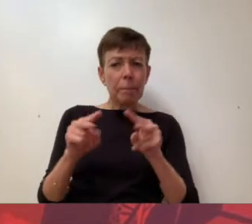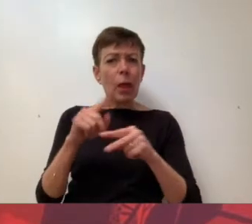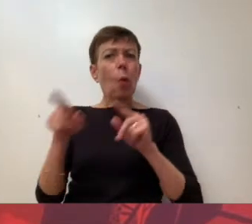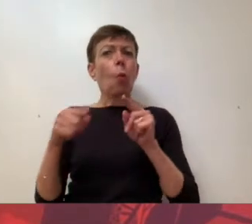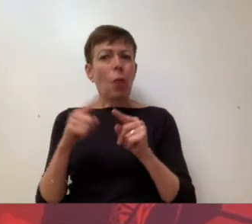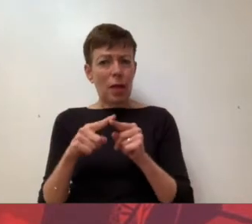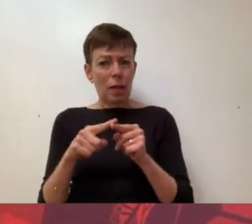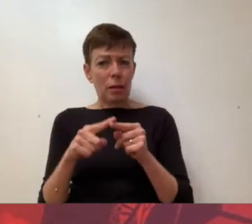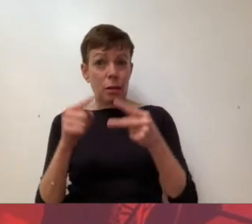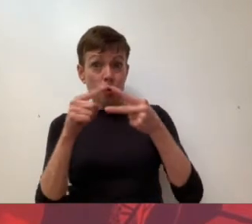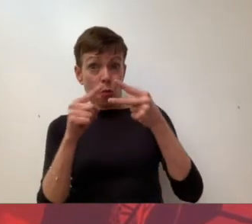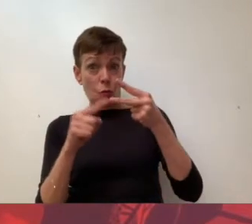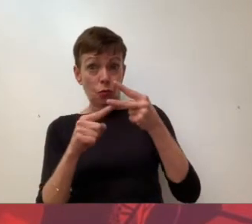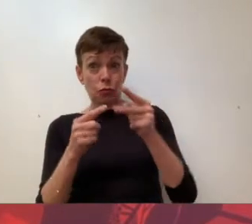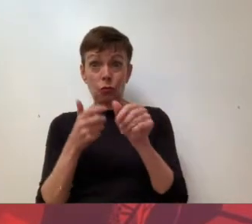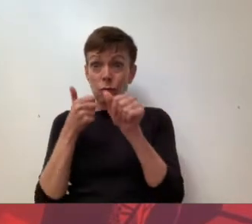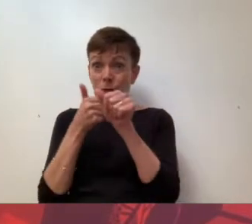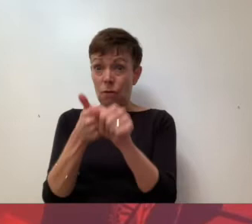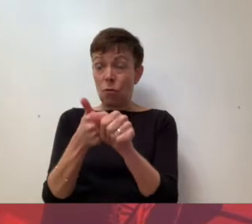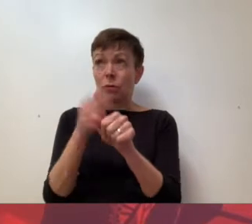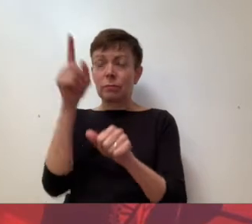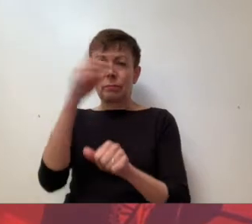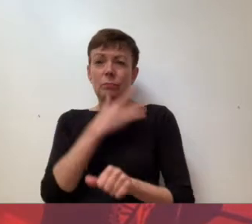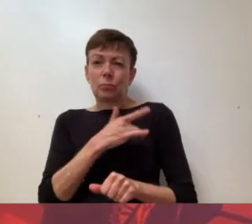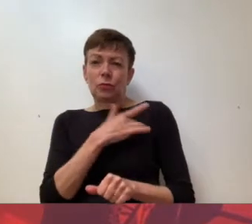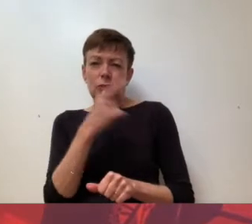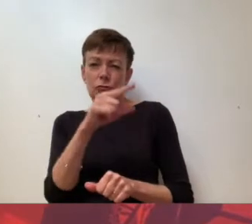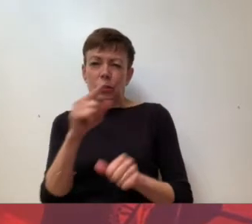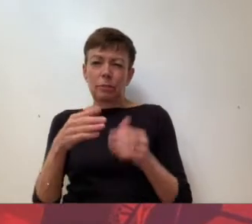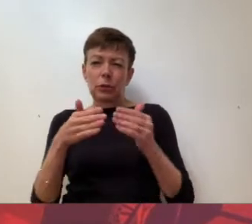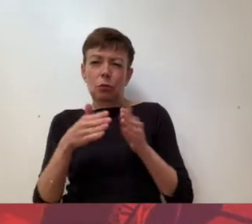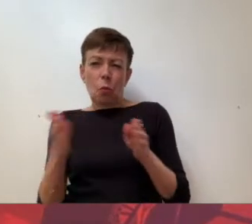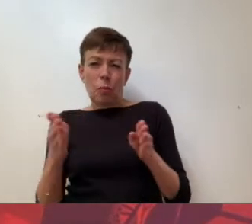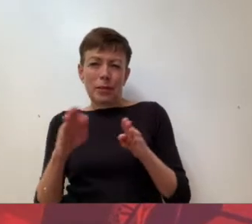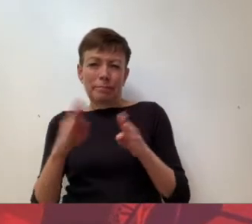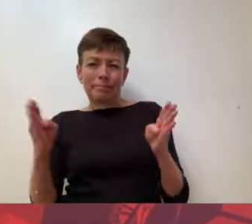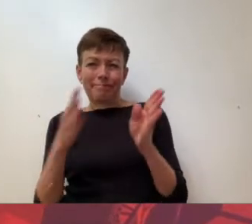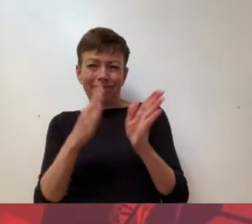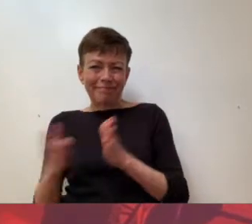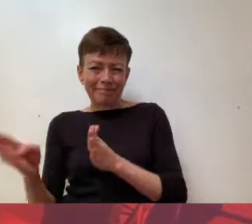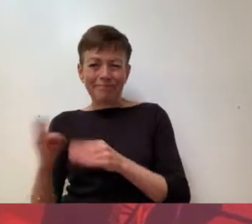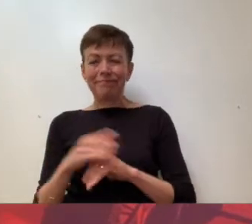however we will continue to monitor when those specific amenities fall within the provinical